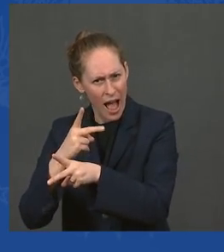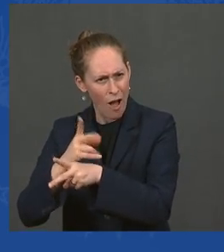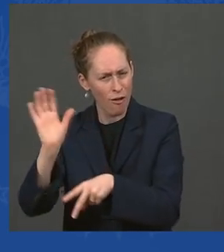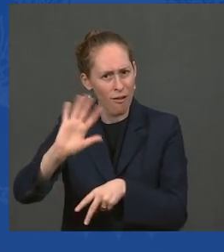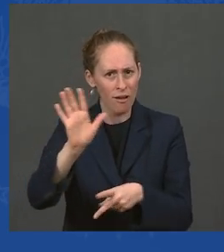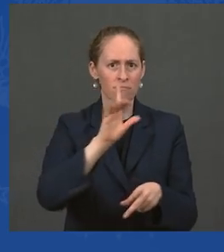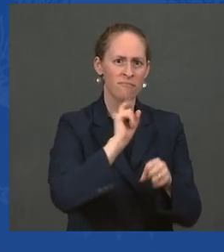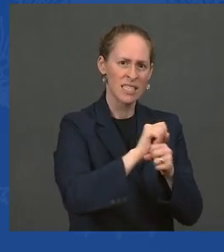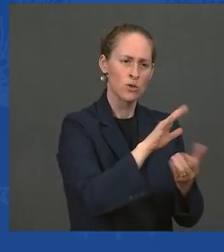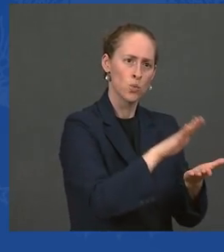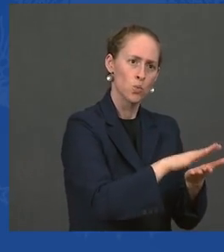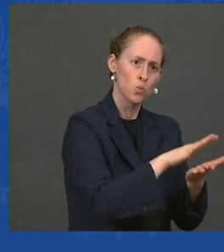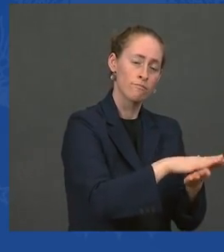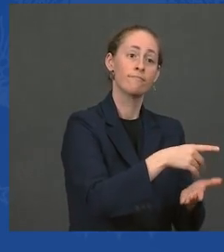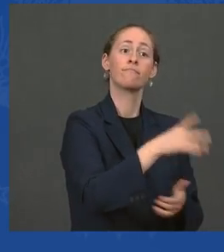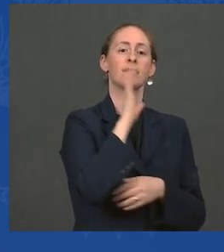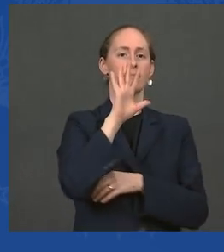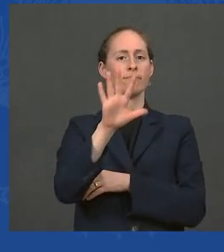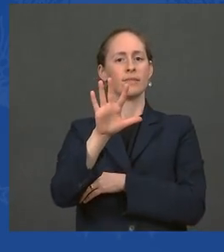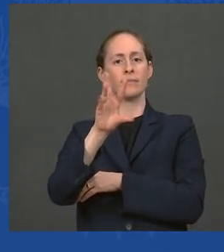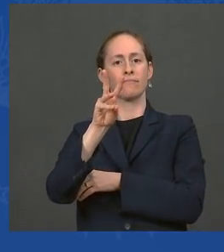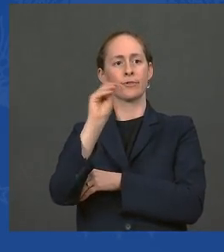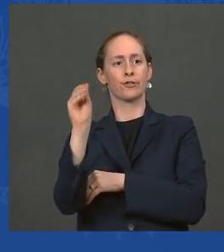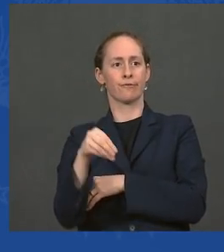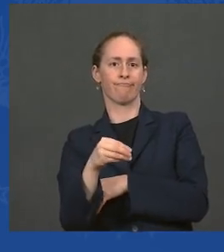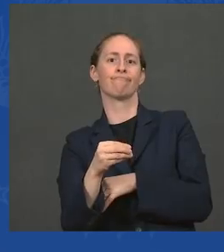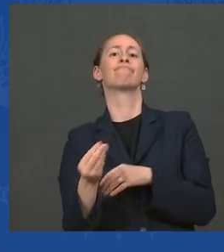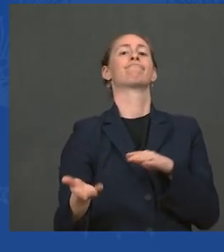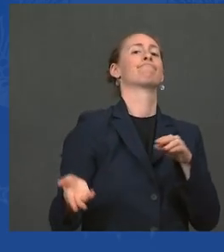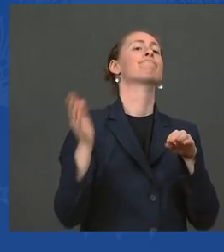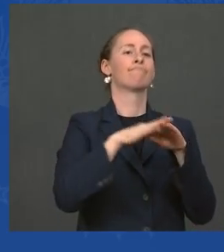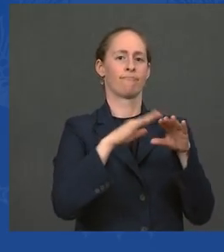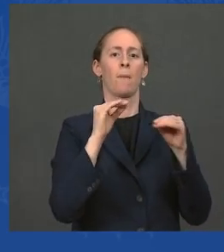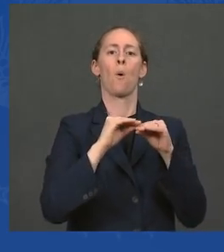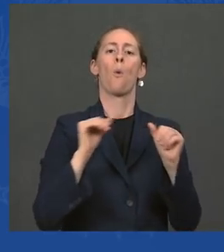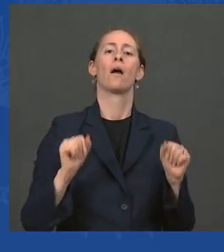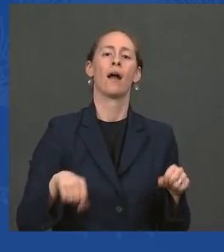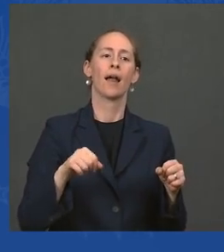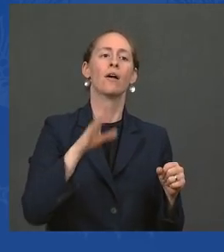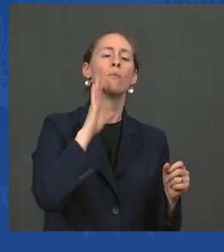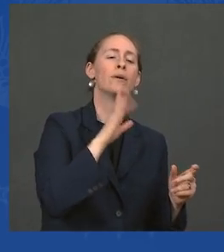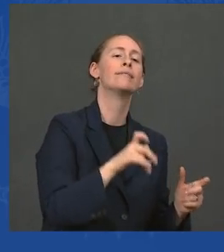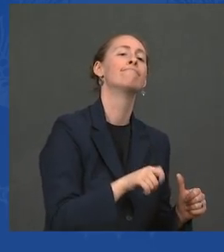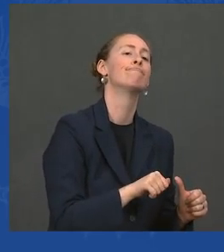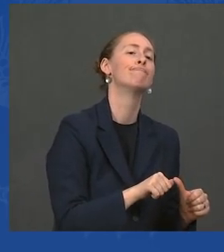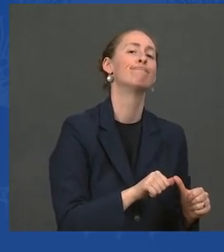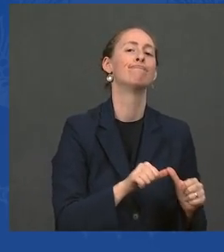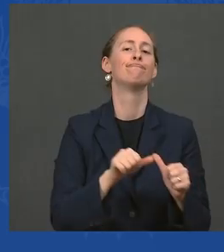that they'll complete 12 years of school and build confidence. What's education all about?